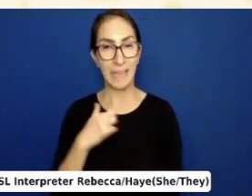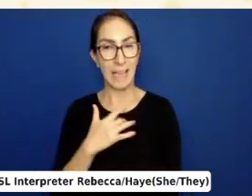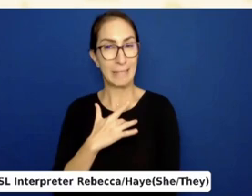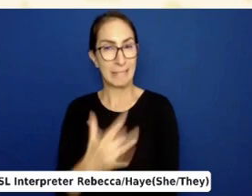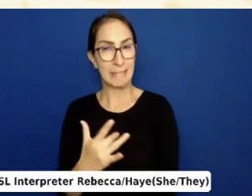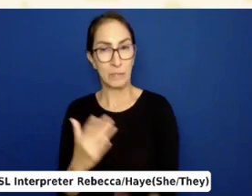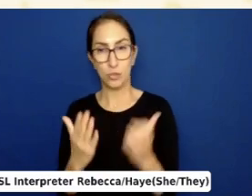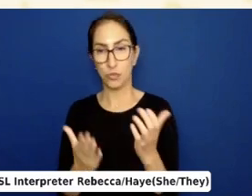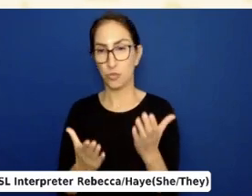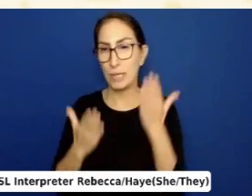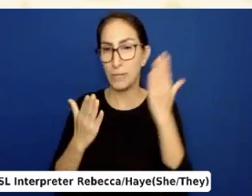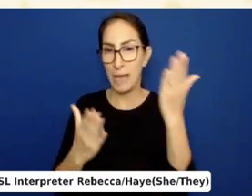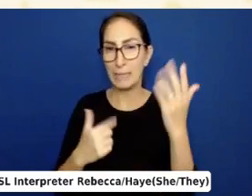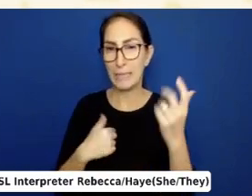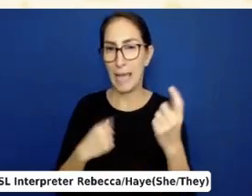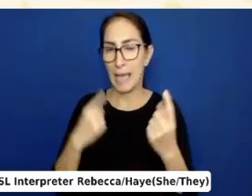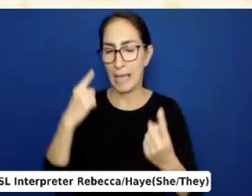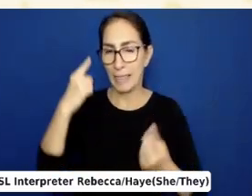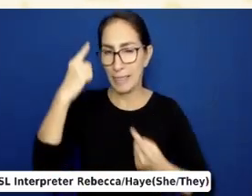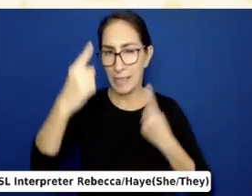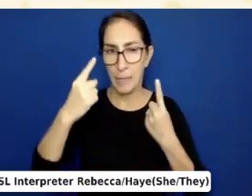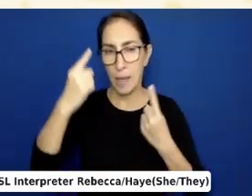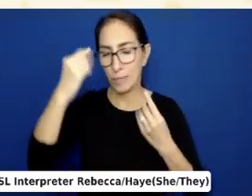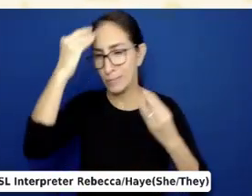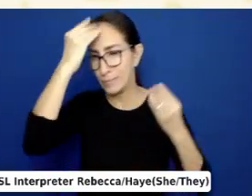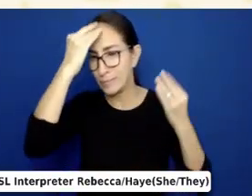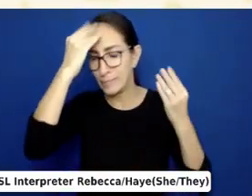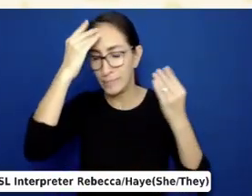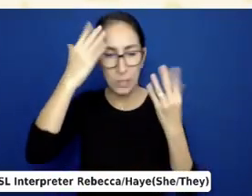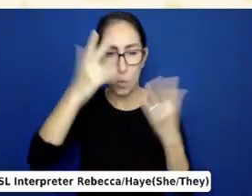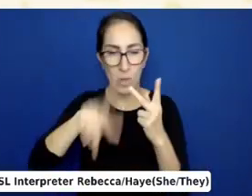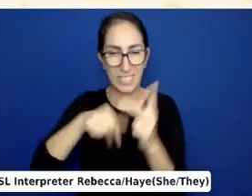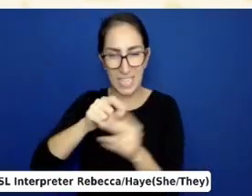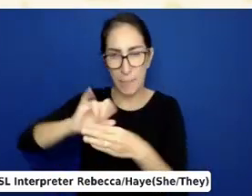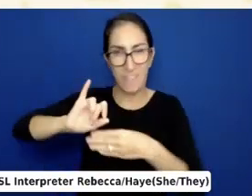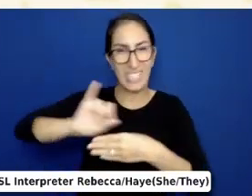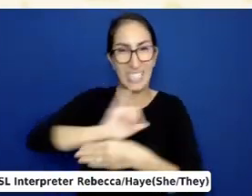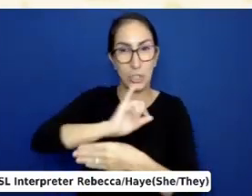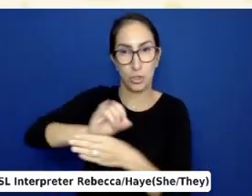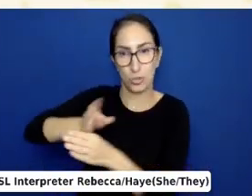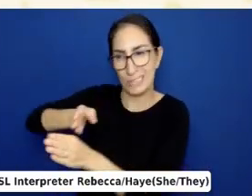think about the type of industry that you are working with.